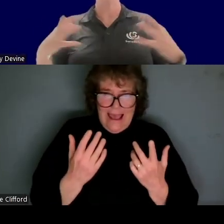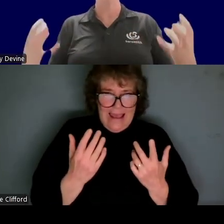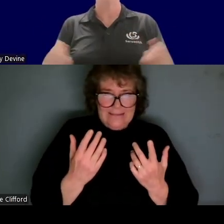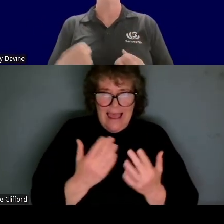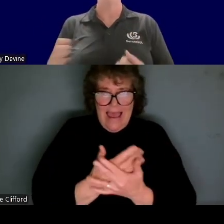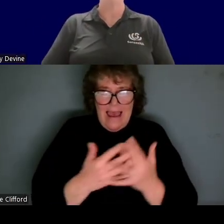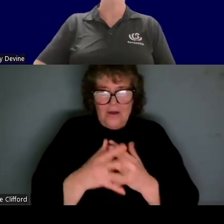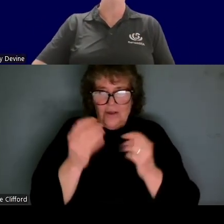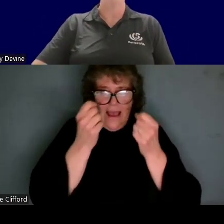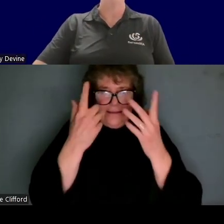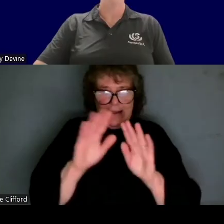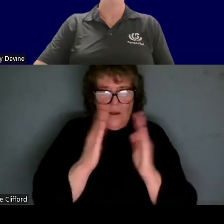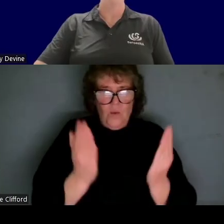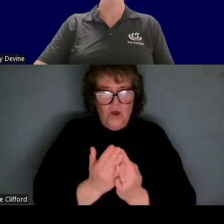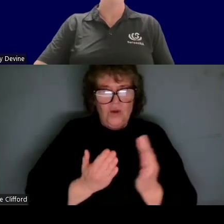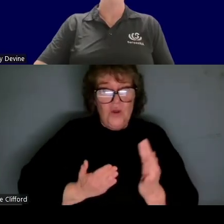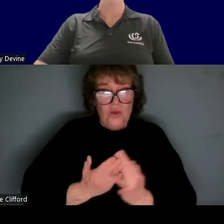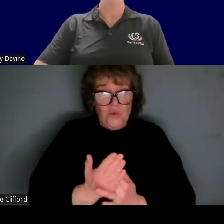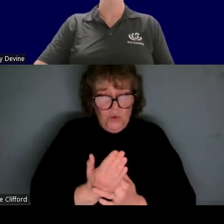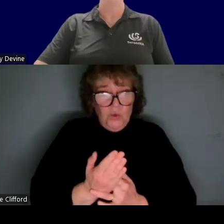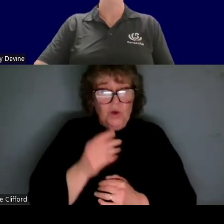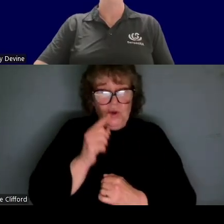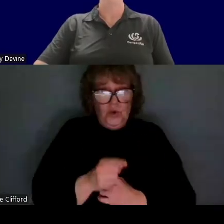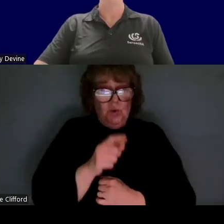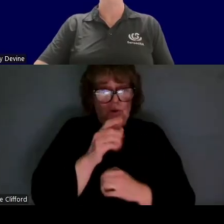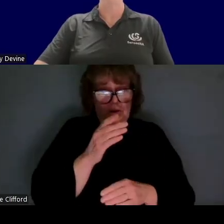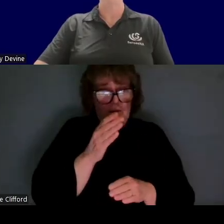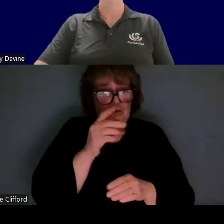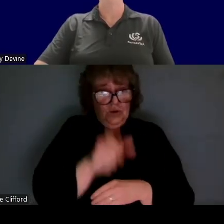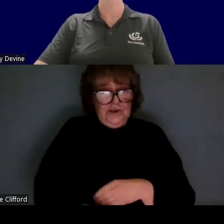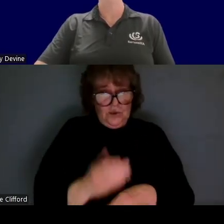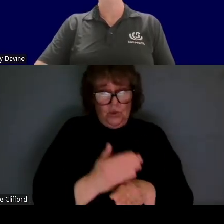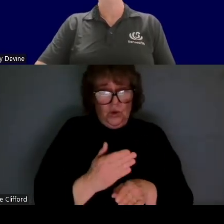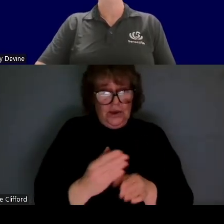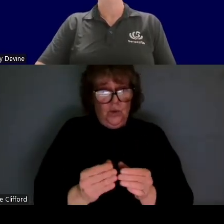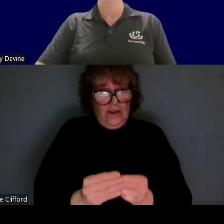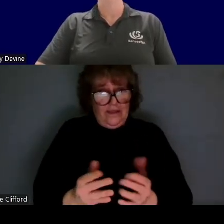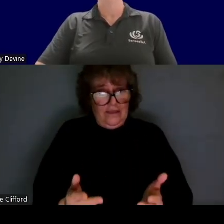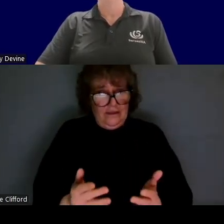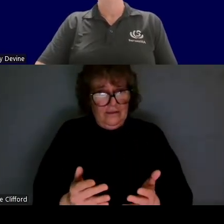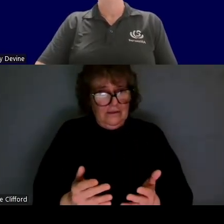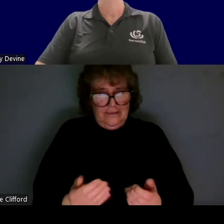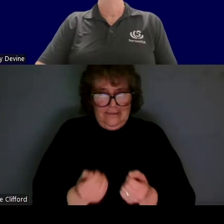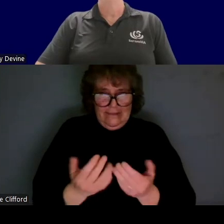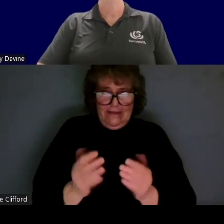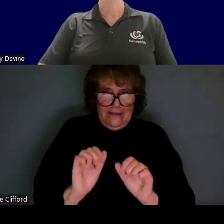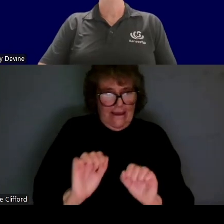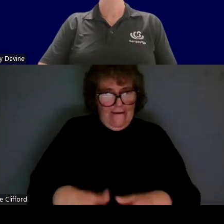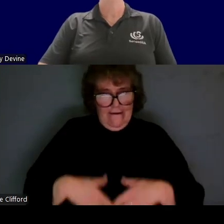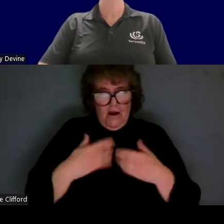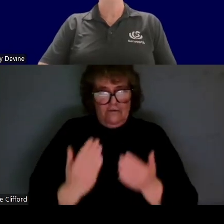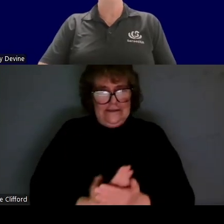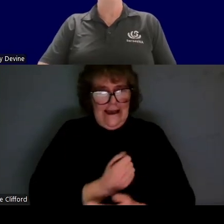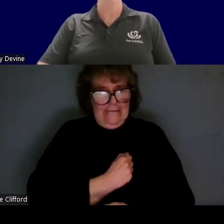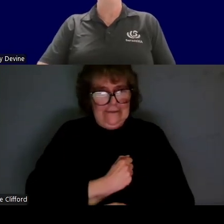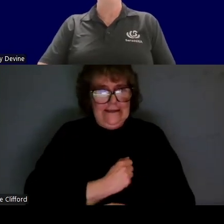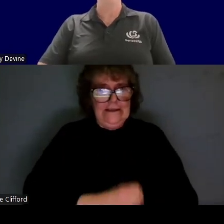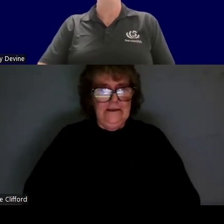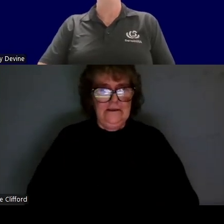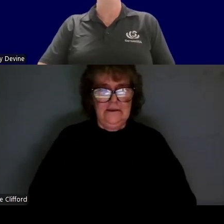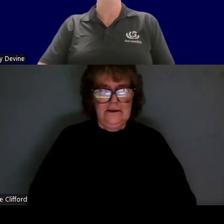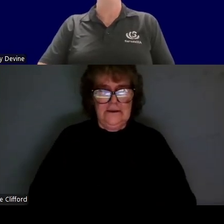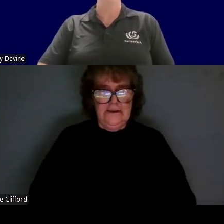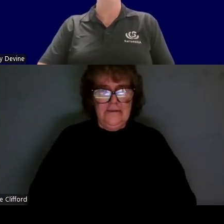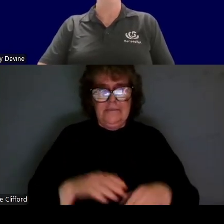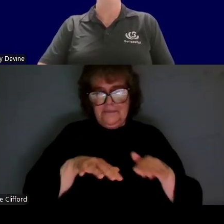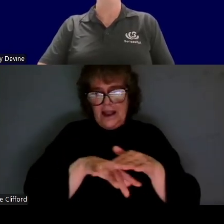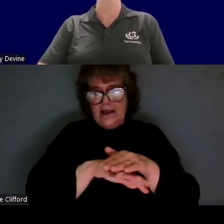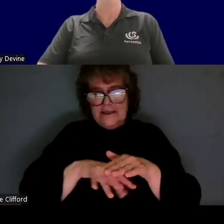that's where that sense of safety comes from. Moving on to underlying needs, positive behaviour